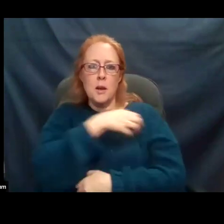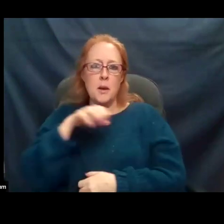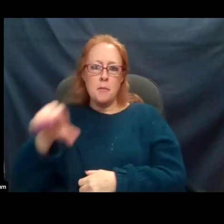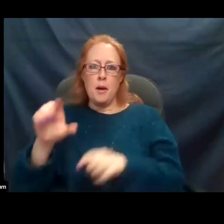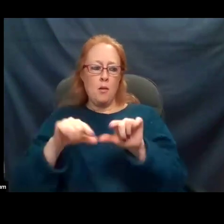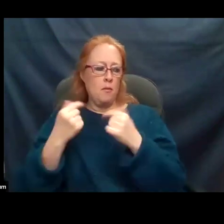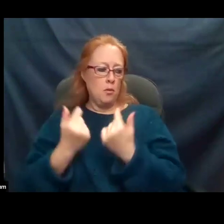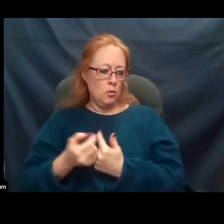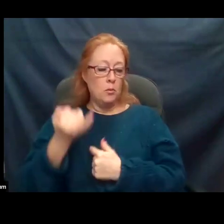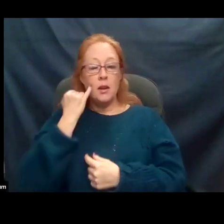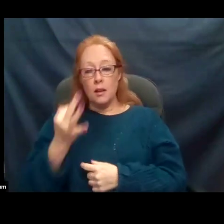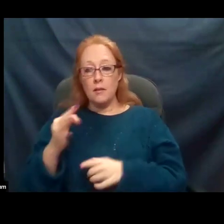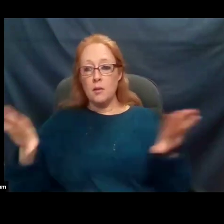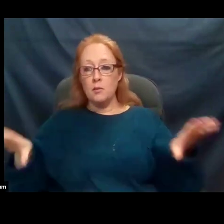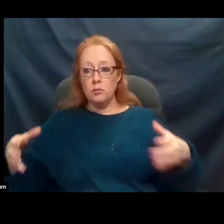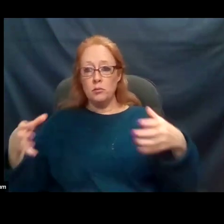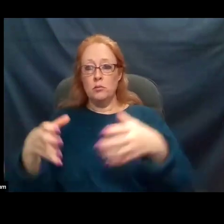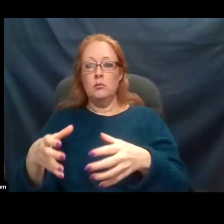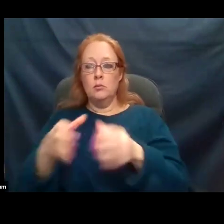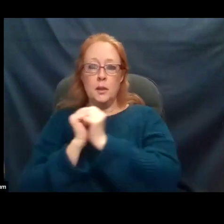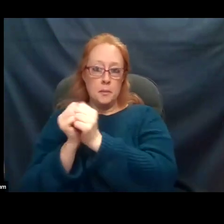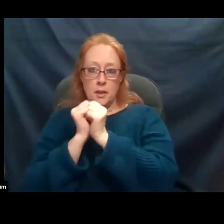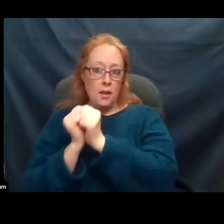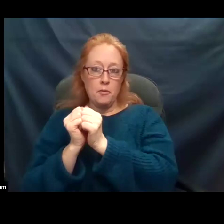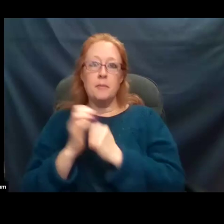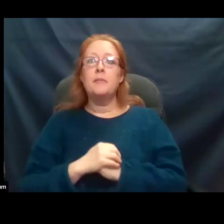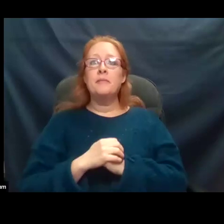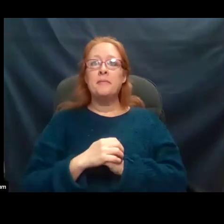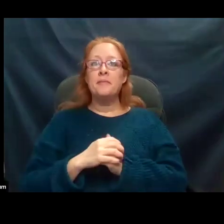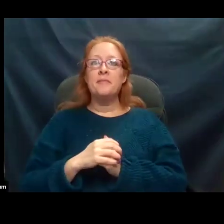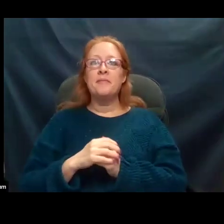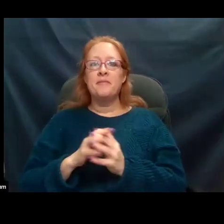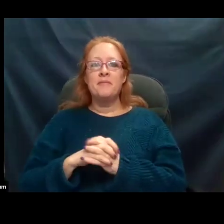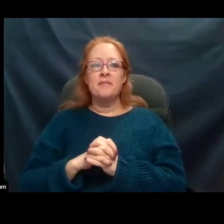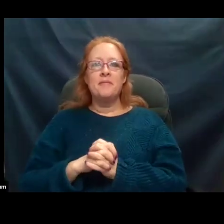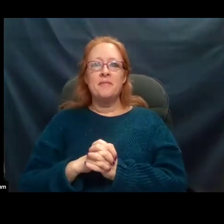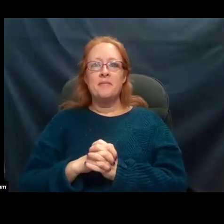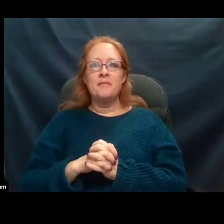They are a part of a very large group.